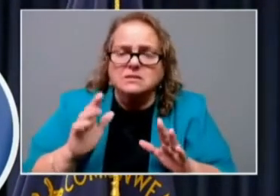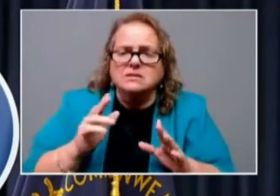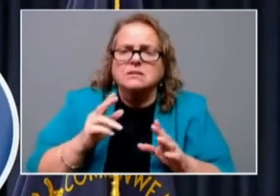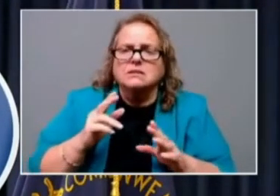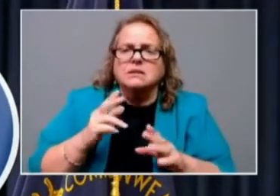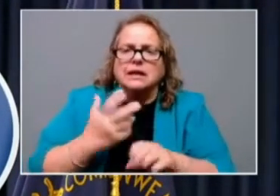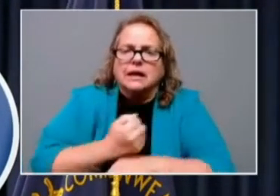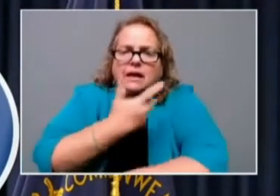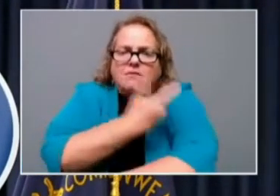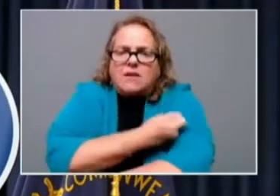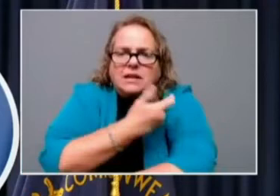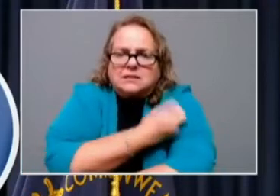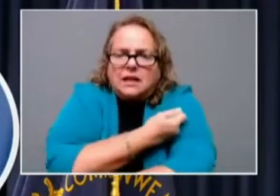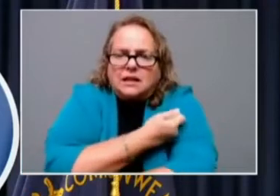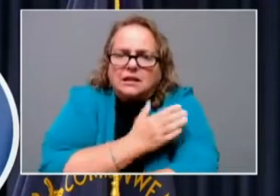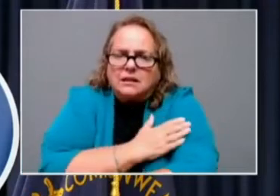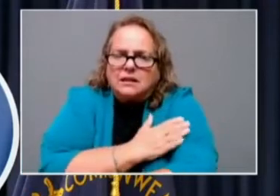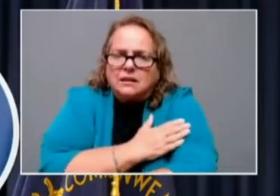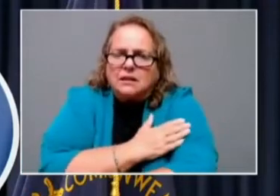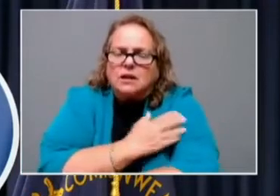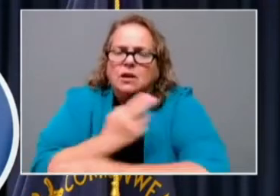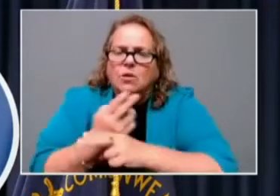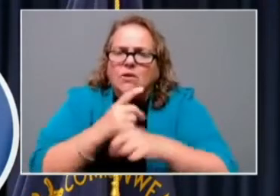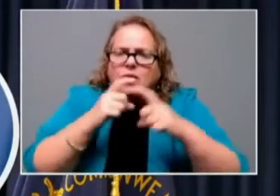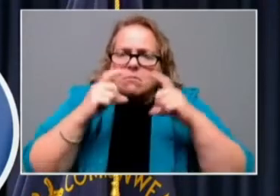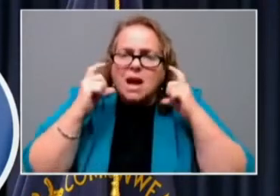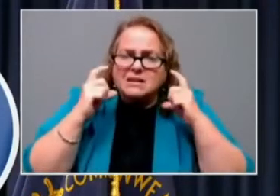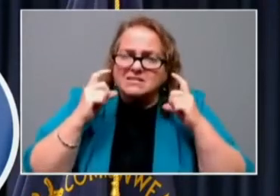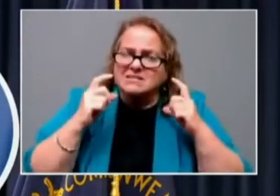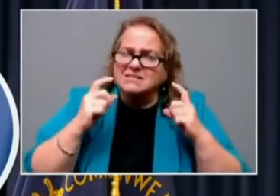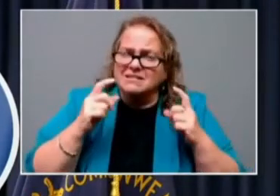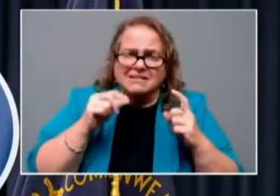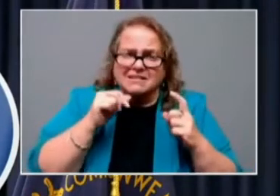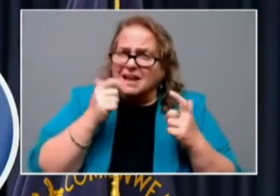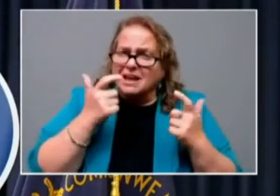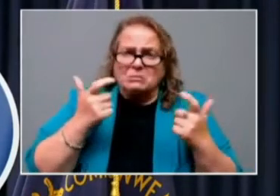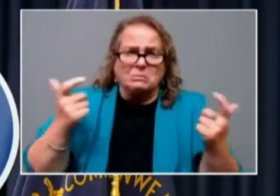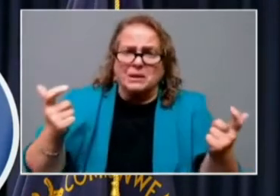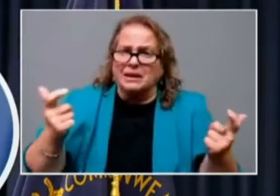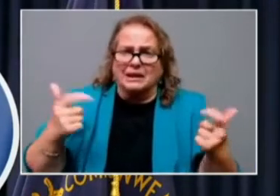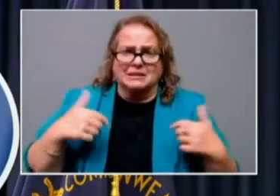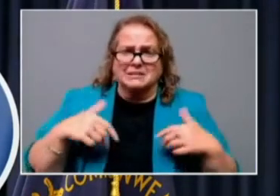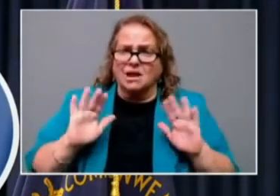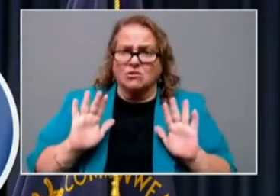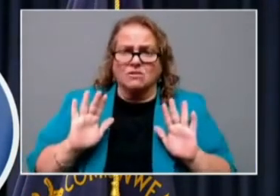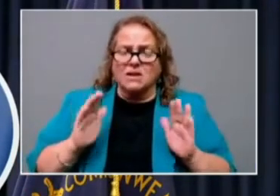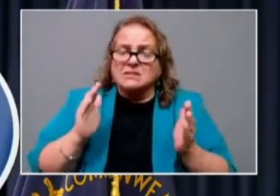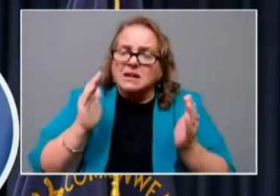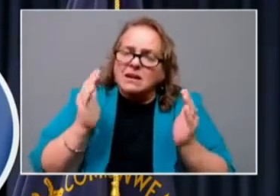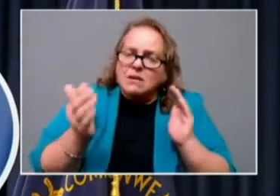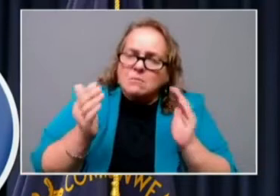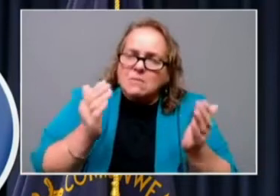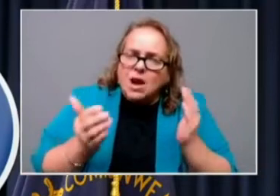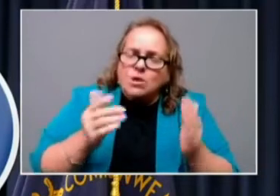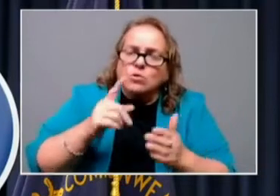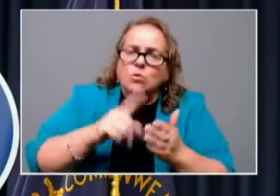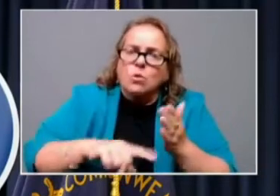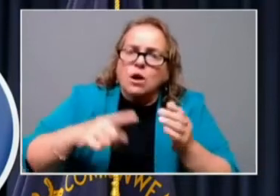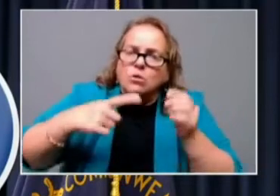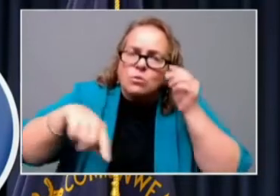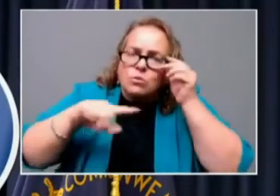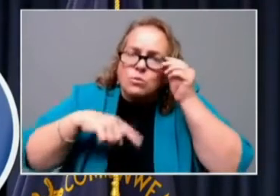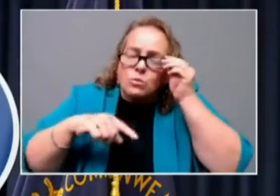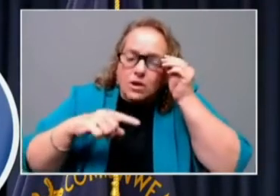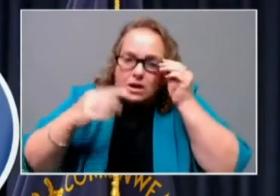not that great compared to what we hold up as the very best of us.